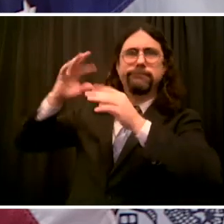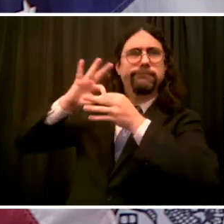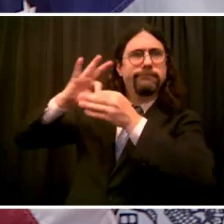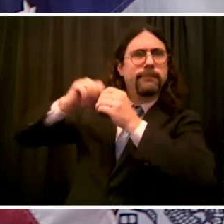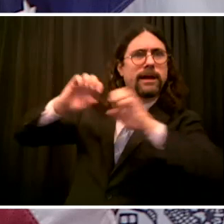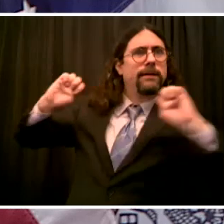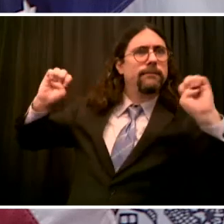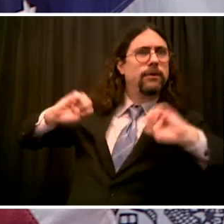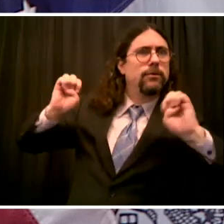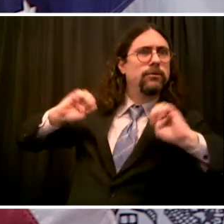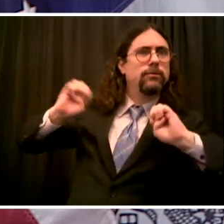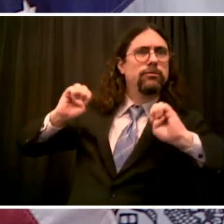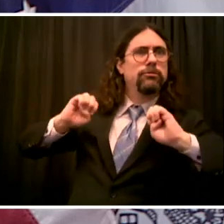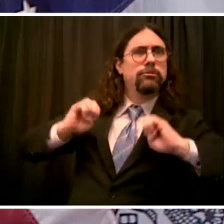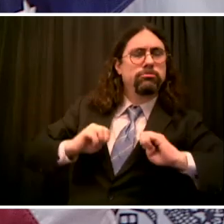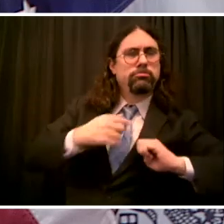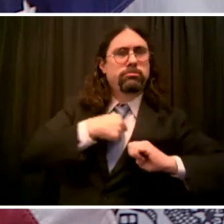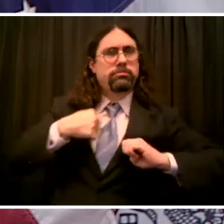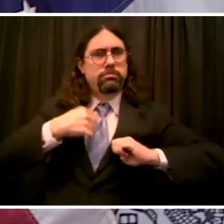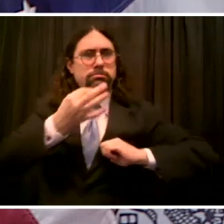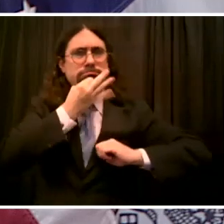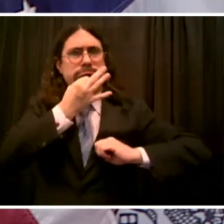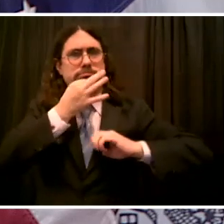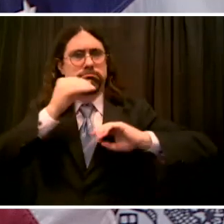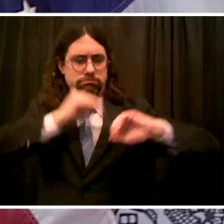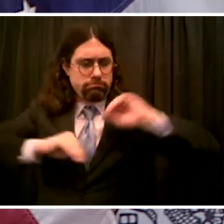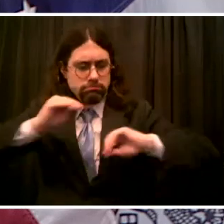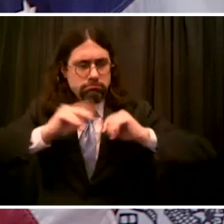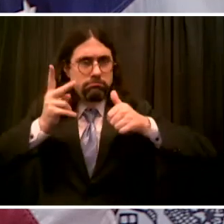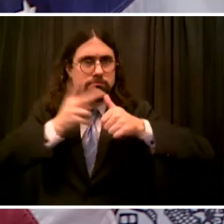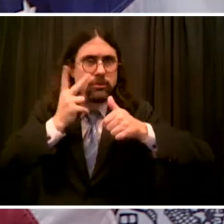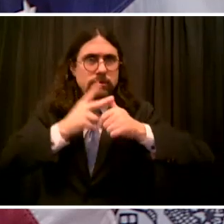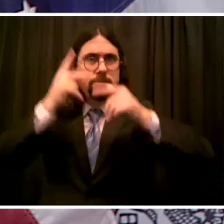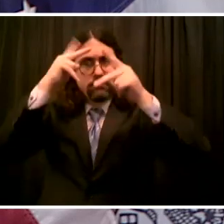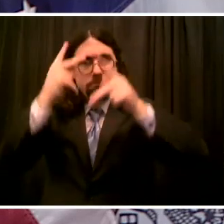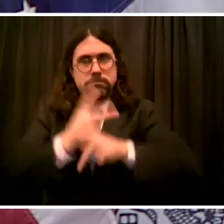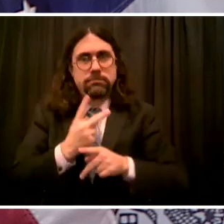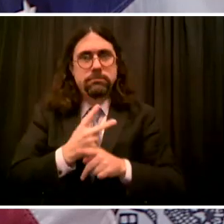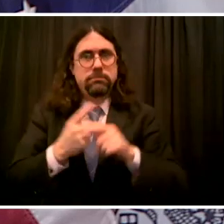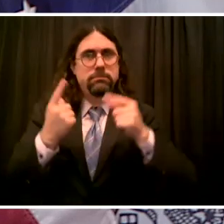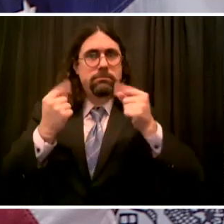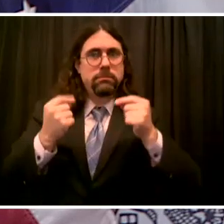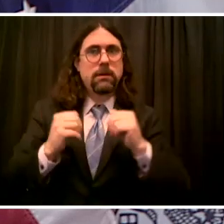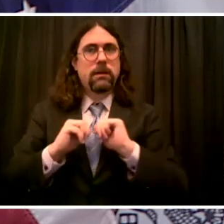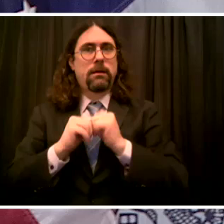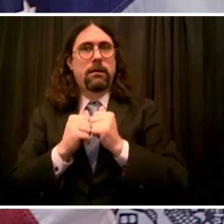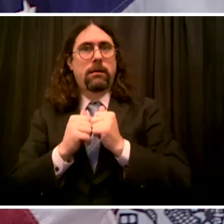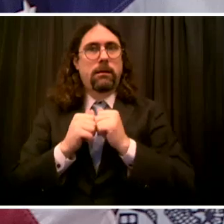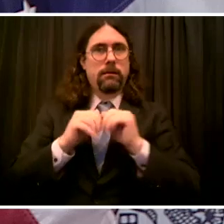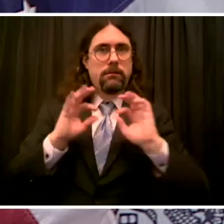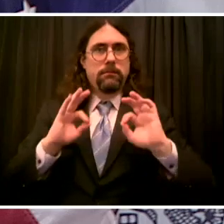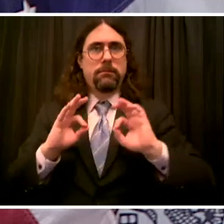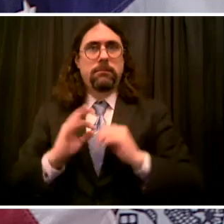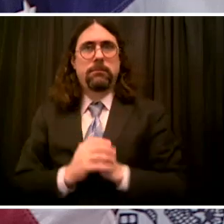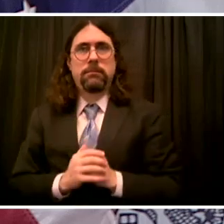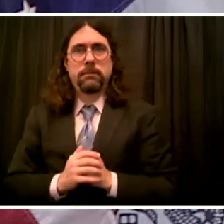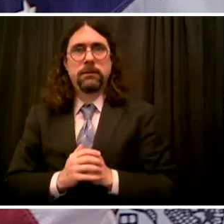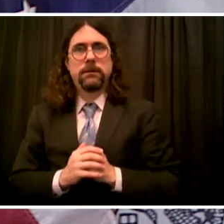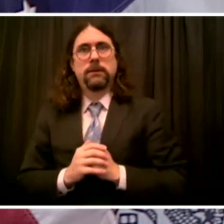HAD TO DO SOMETHING FROM A PERSPECTIVE, A HUMANITARIAN PERSPECTIVE. A HEALTH CARE